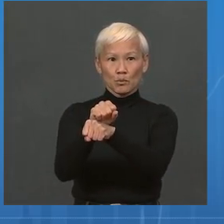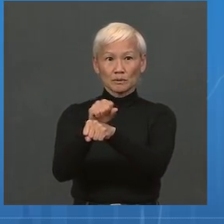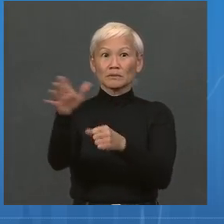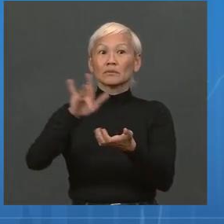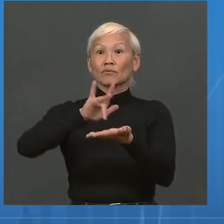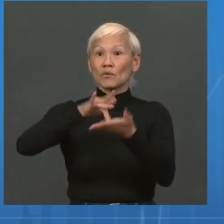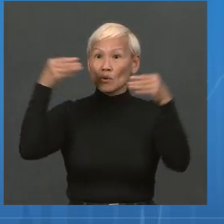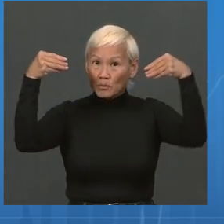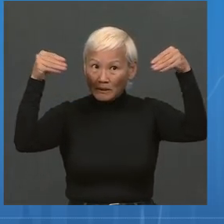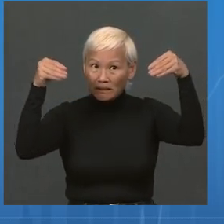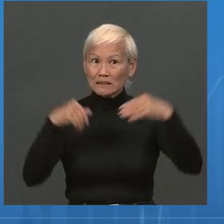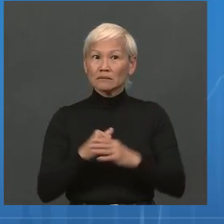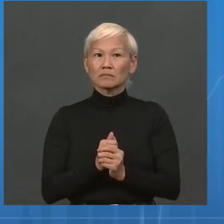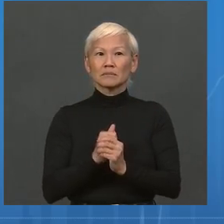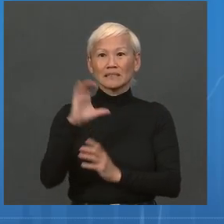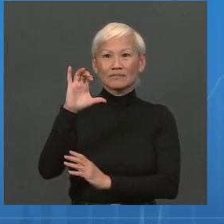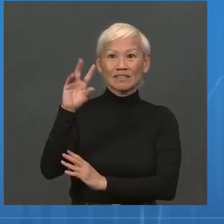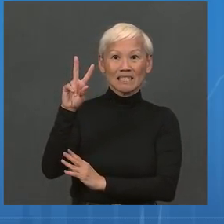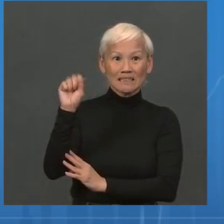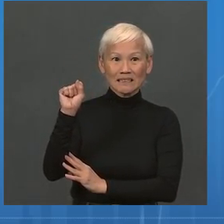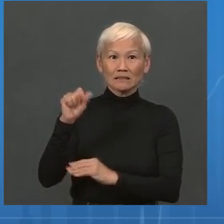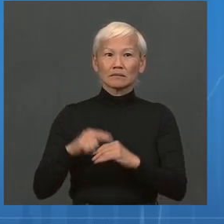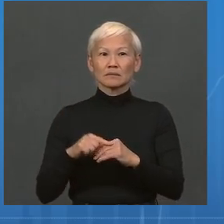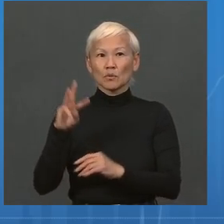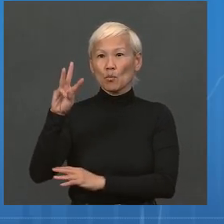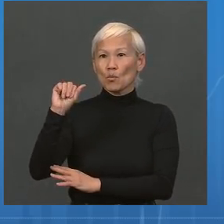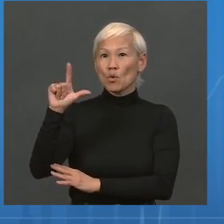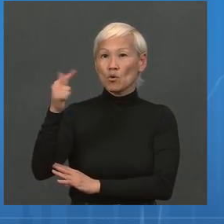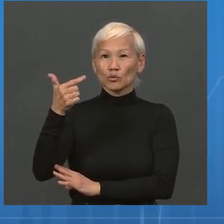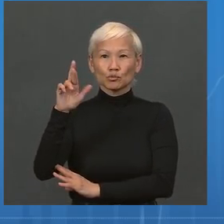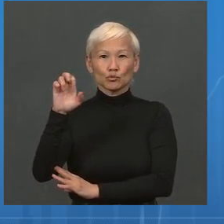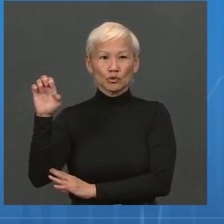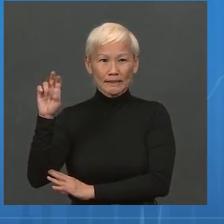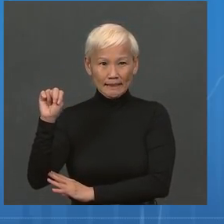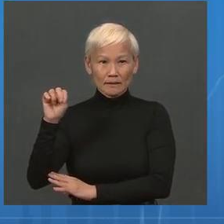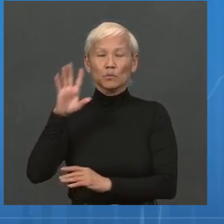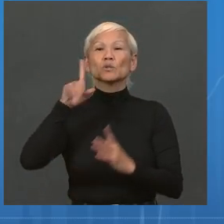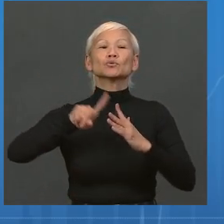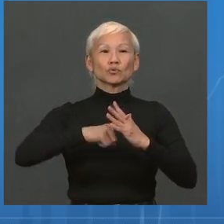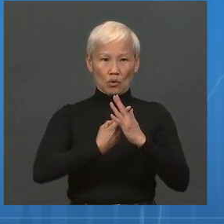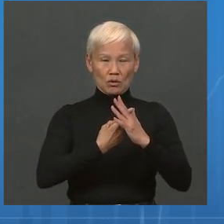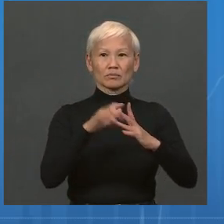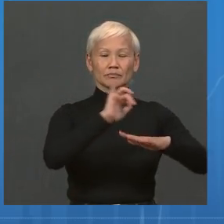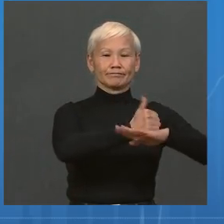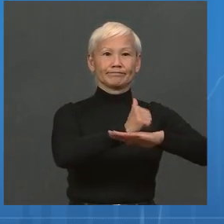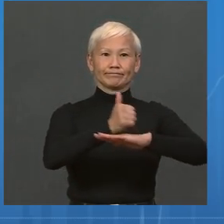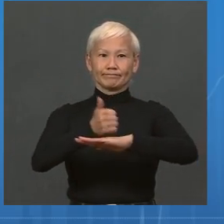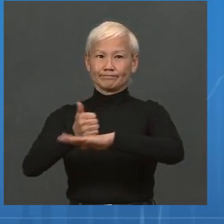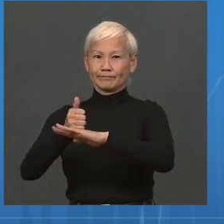will open scheduling systems today so that parents can schedule appointments for their kids over the coming days and weeks.